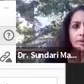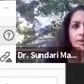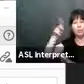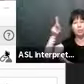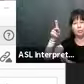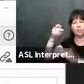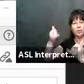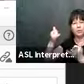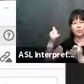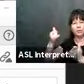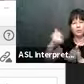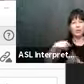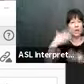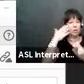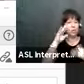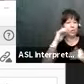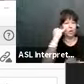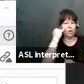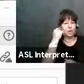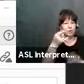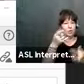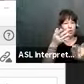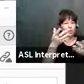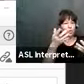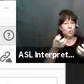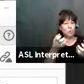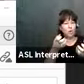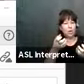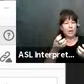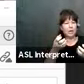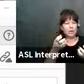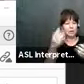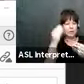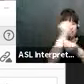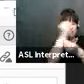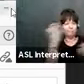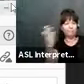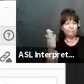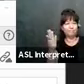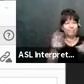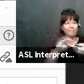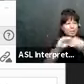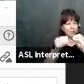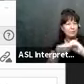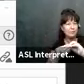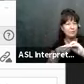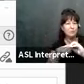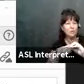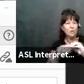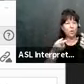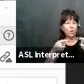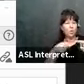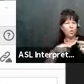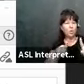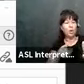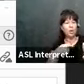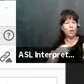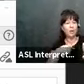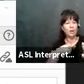I don't know if you wanted to give the updated numbers, Paul, while I'm preparing the PowerPoint or